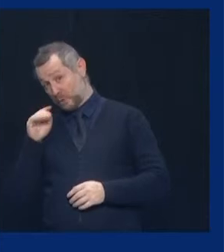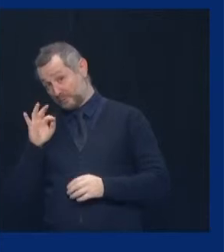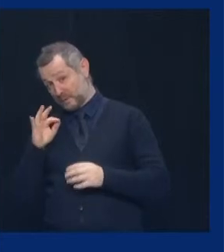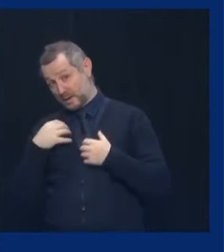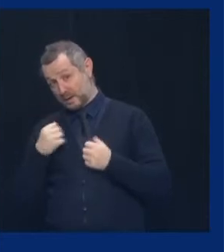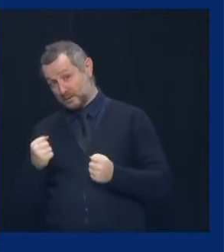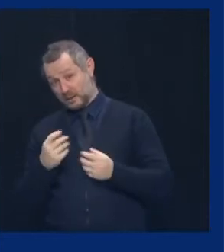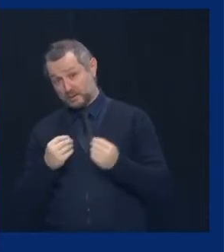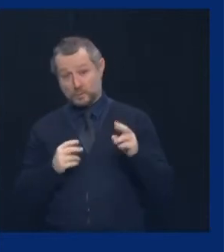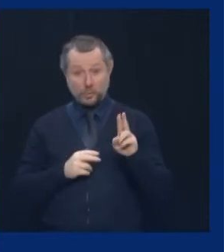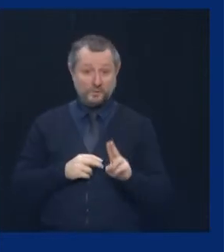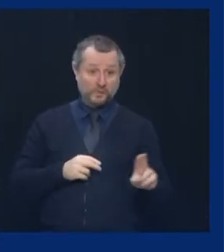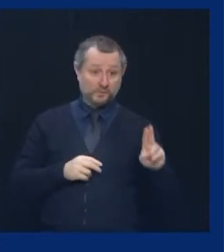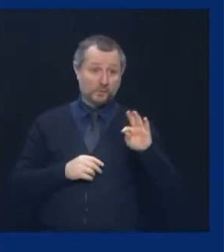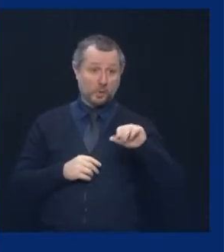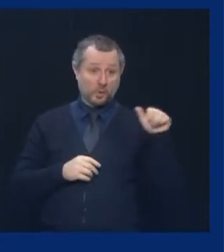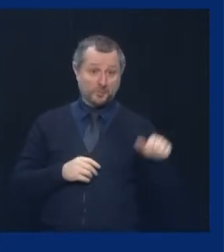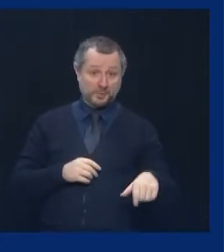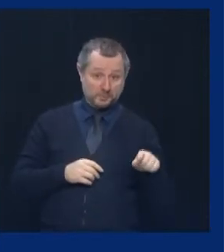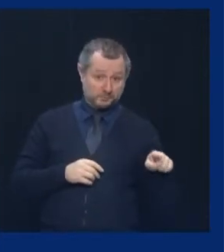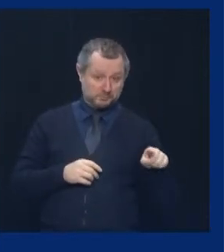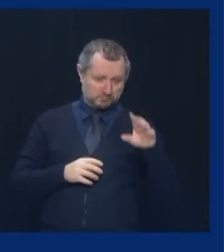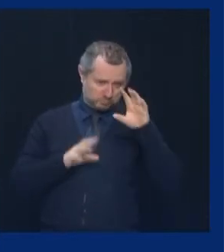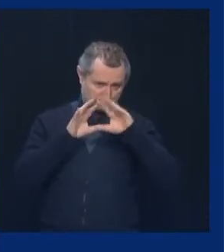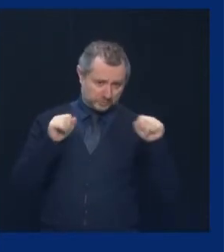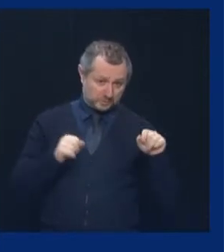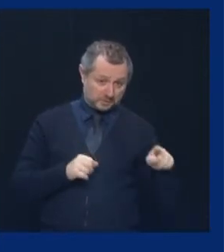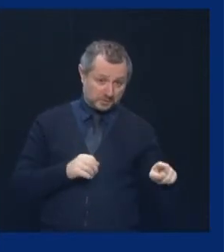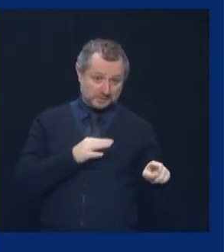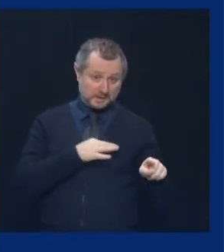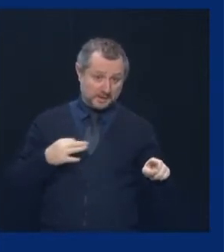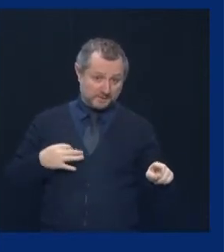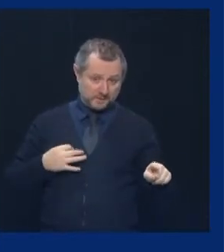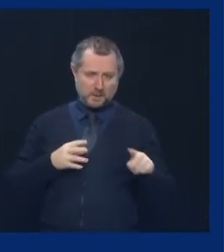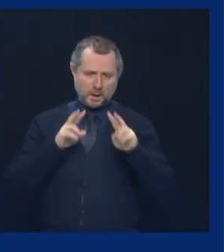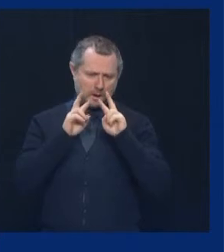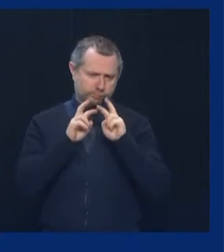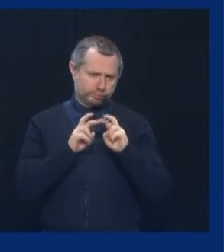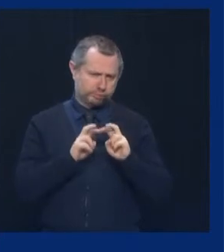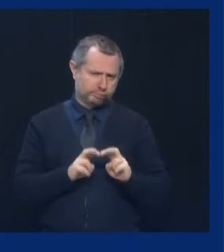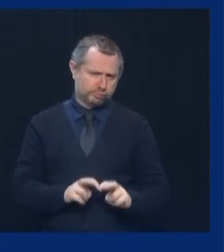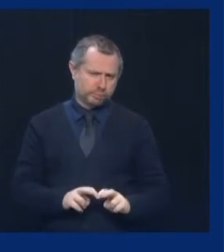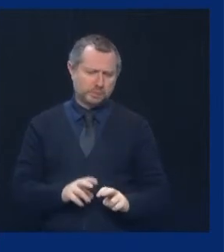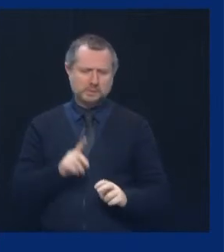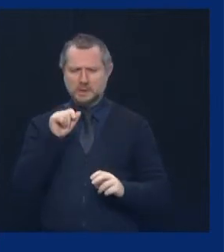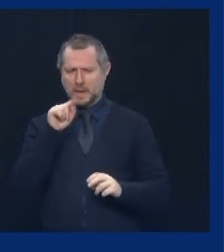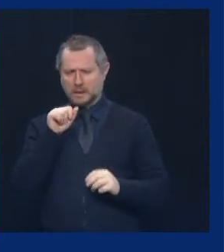HEALTH HAS BEEN WORKING WITH THE STATE UNIVERSITY OF NEW YORK AT